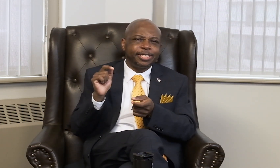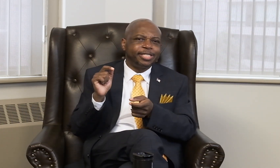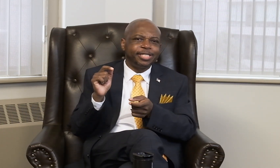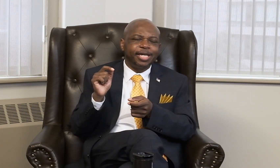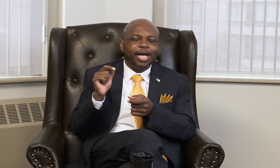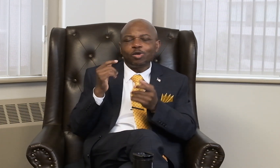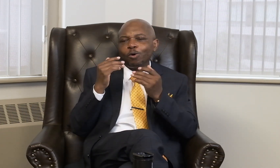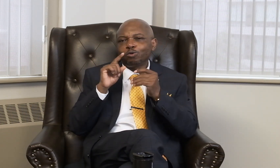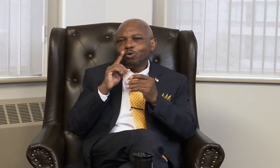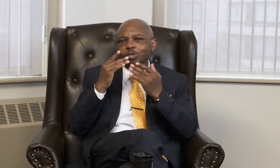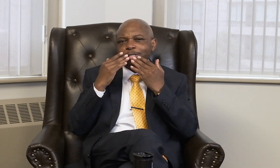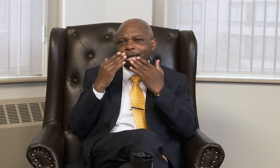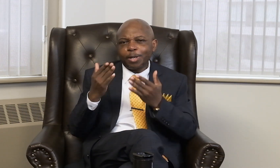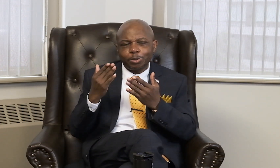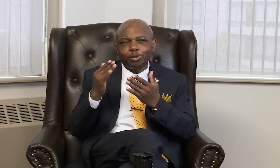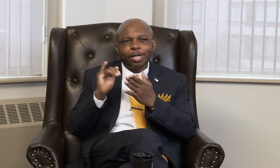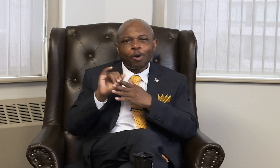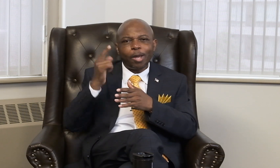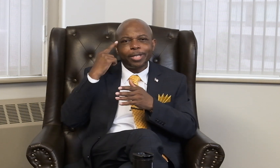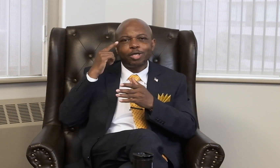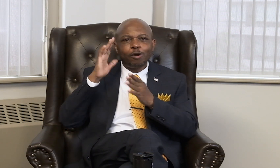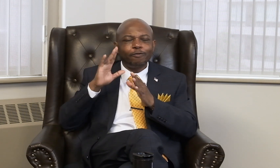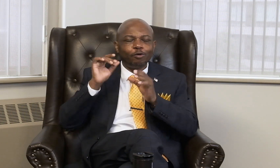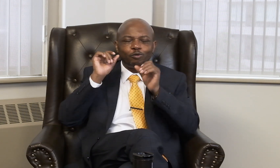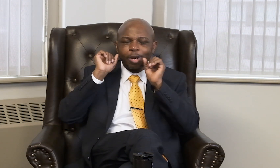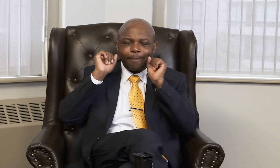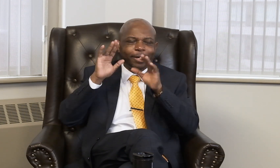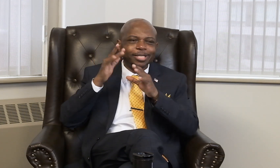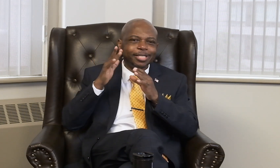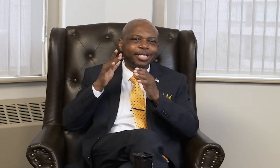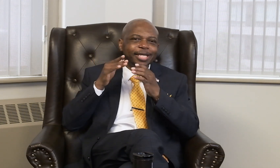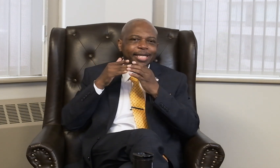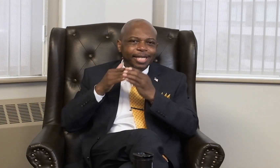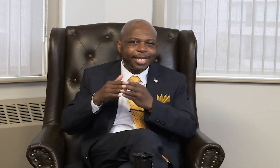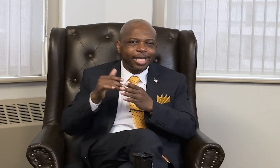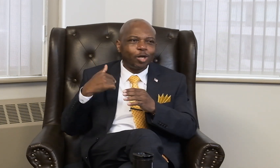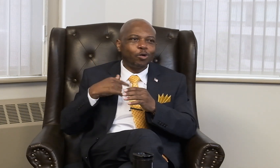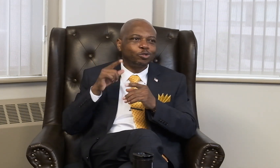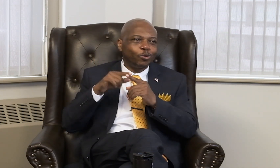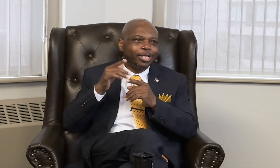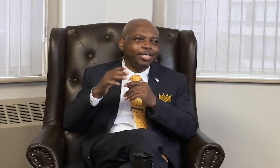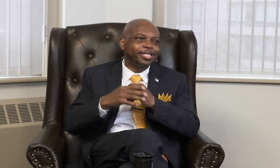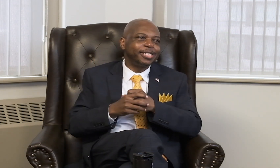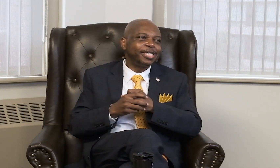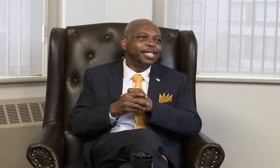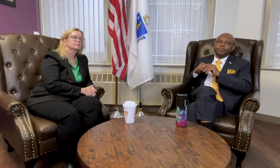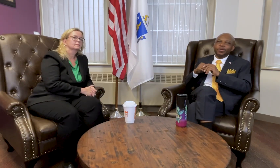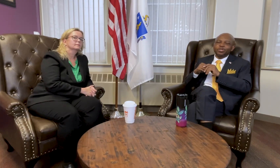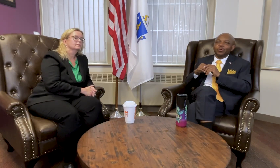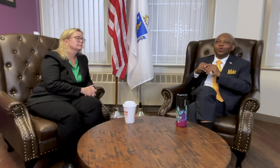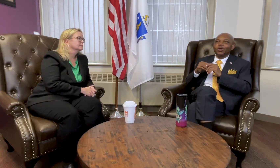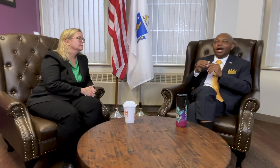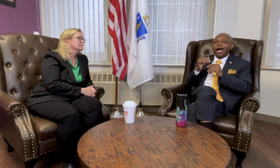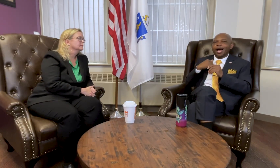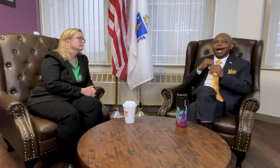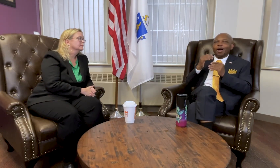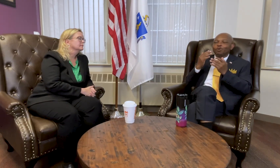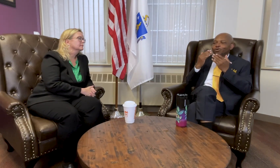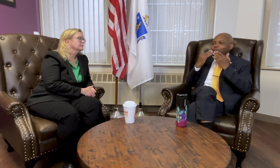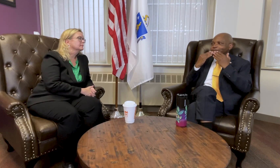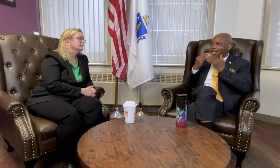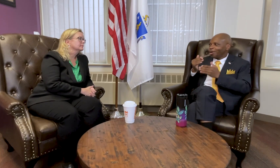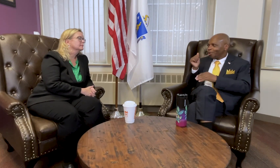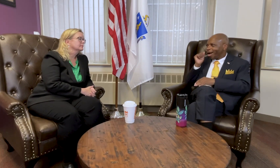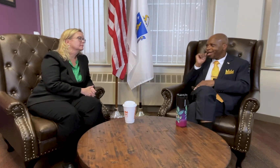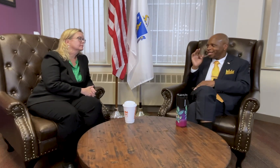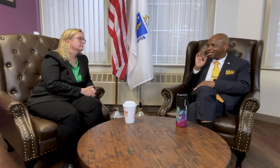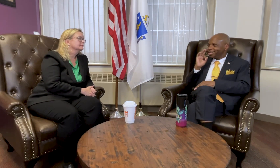fertile for change. So, I want to thank the Governor again for her incredible leadership.